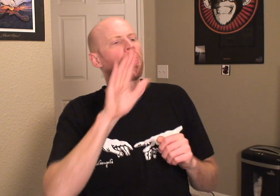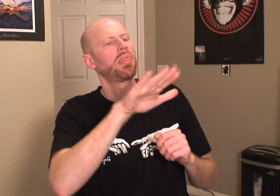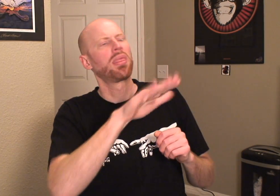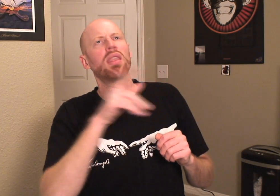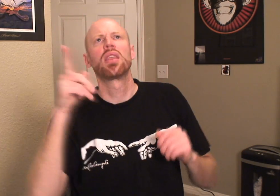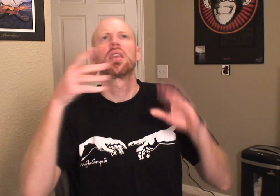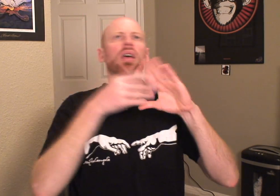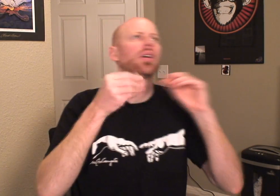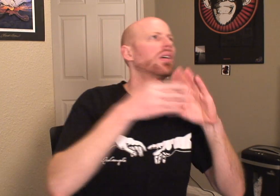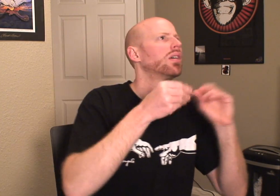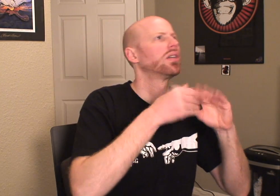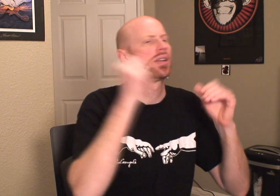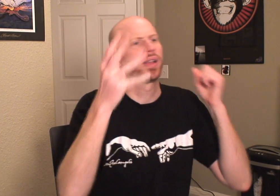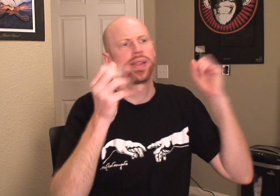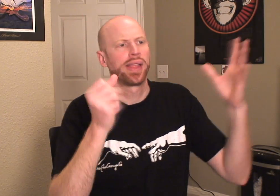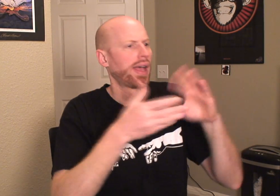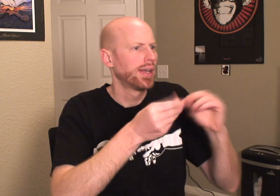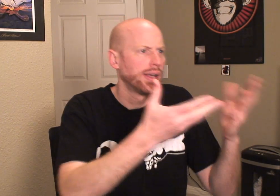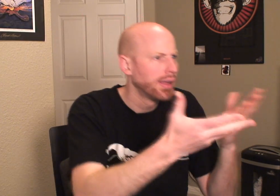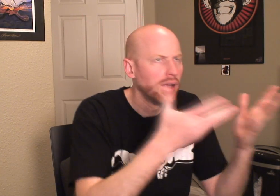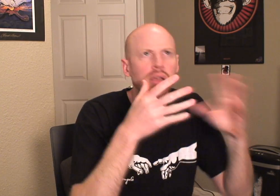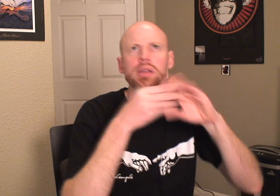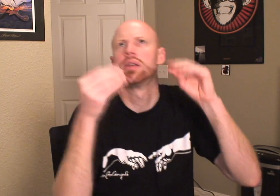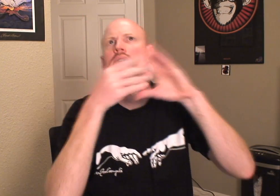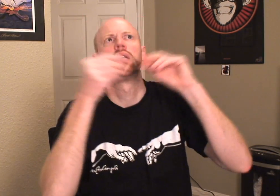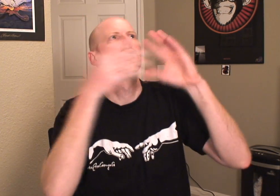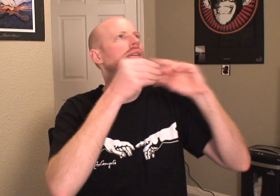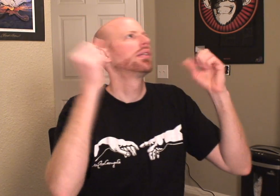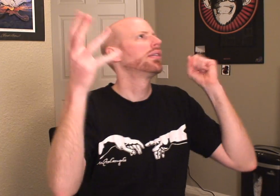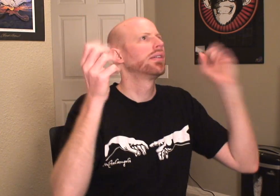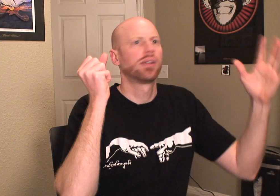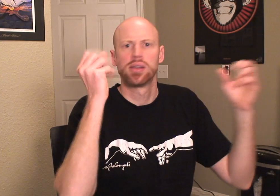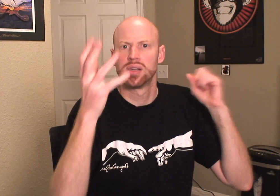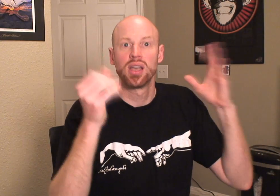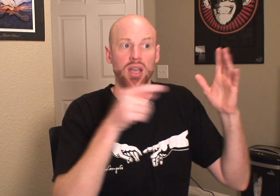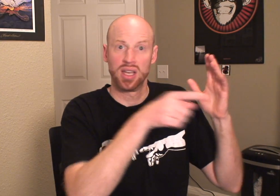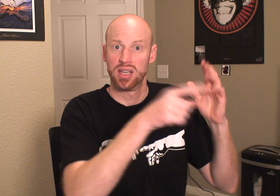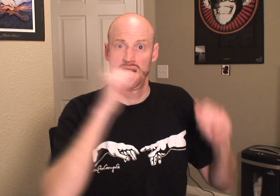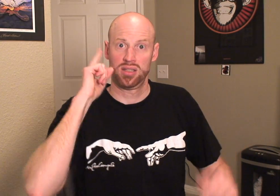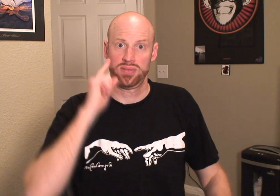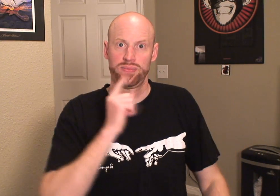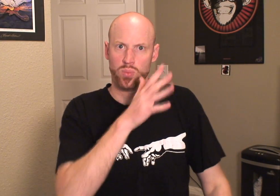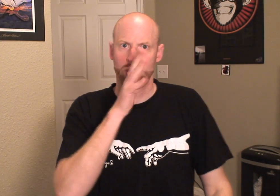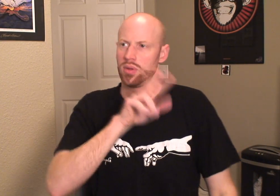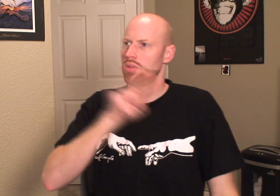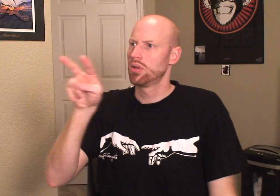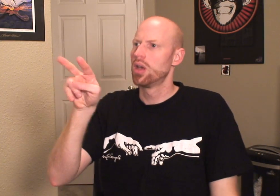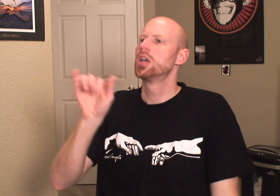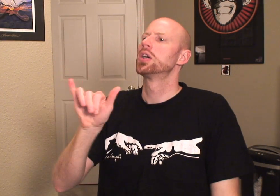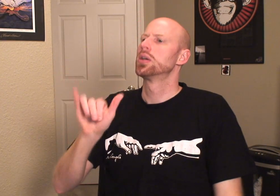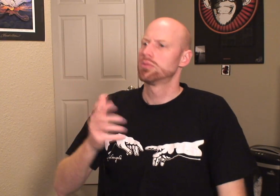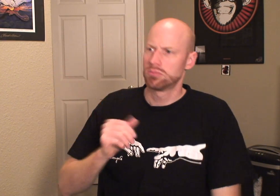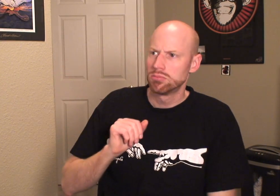If we interpret the message using normal conversational eyegaze, not focusing it solely on the deaf consumer, s/he will naturally